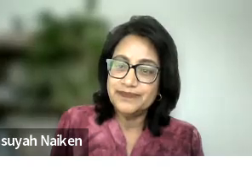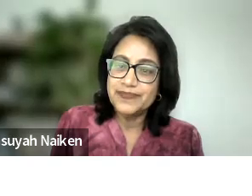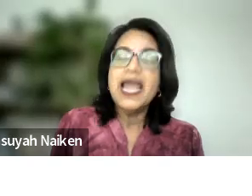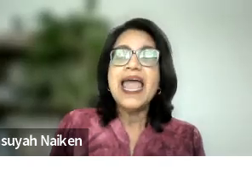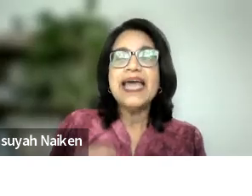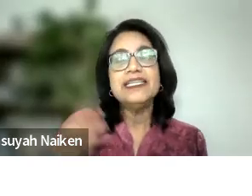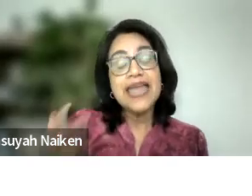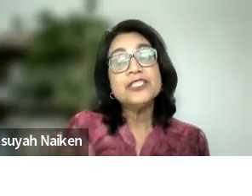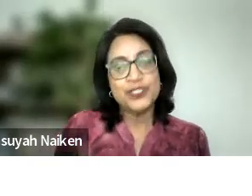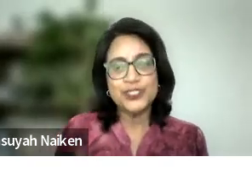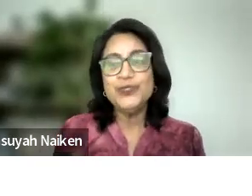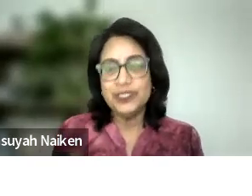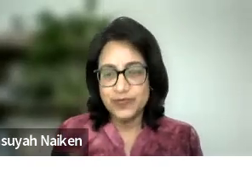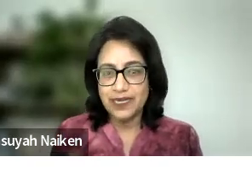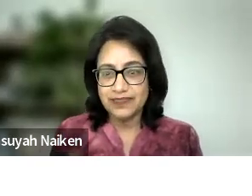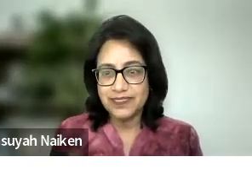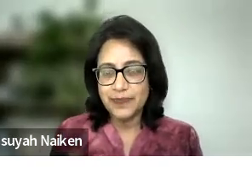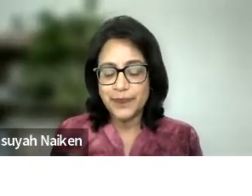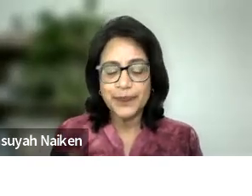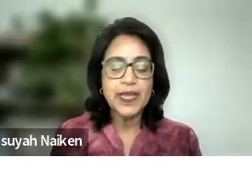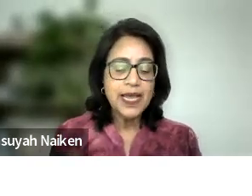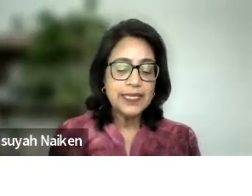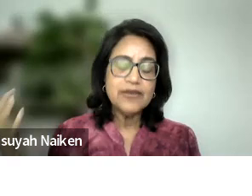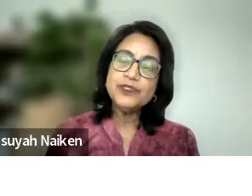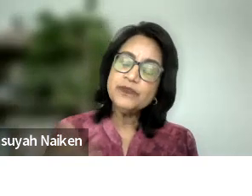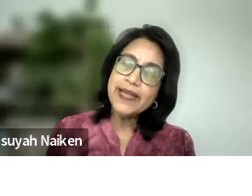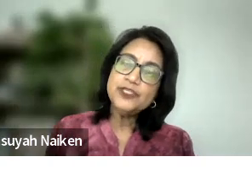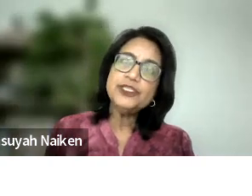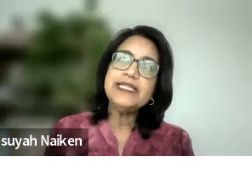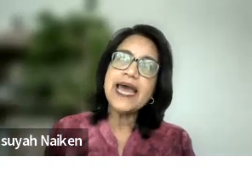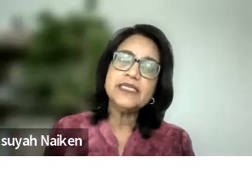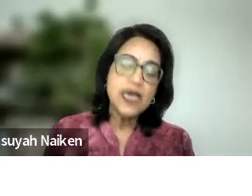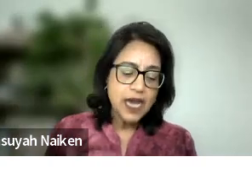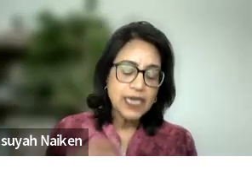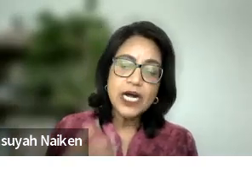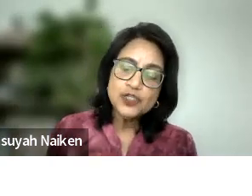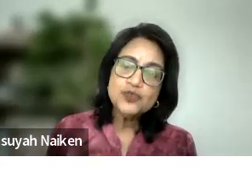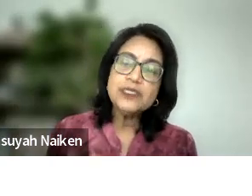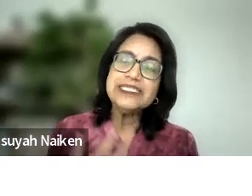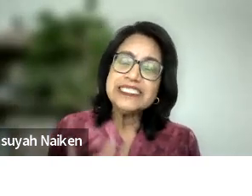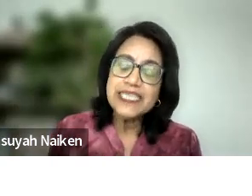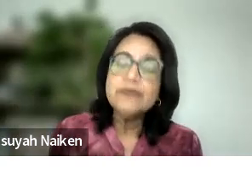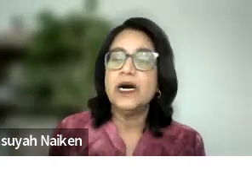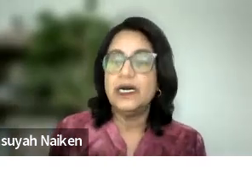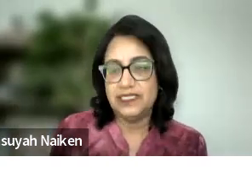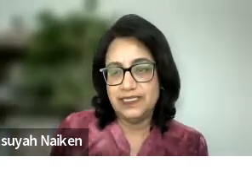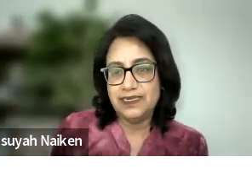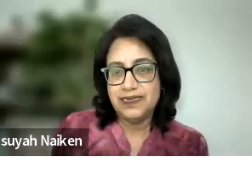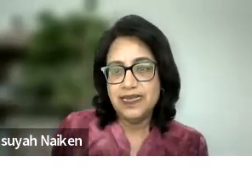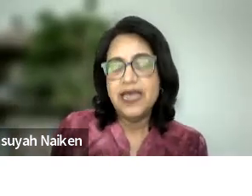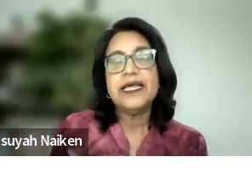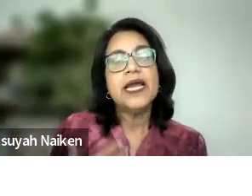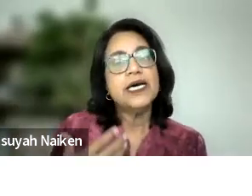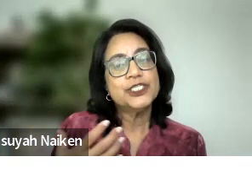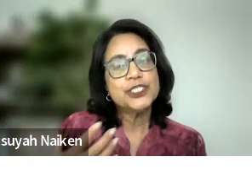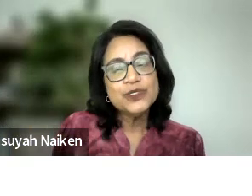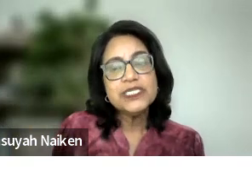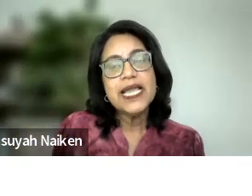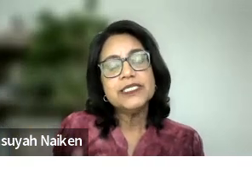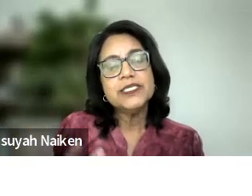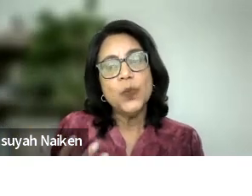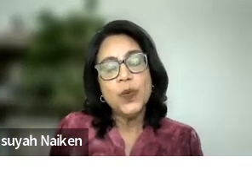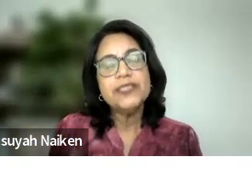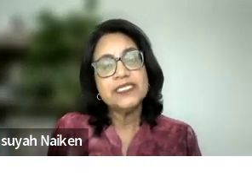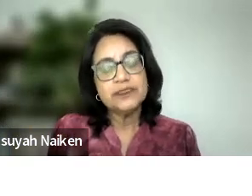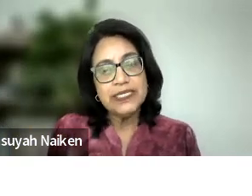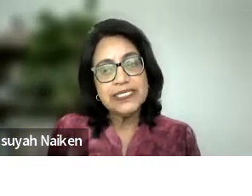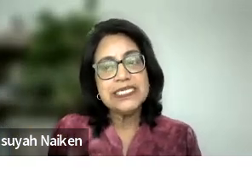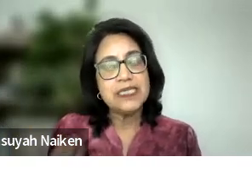The other reason that has been provided it S. that when these surveys are done, oftentimes Asian Americans are grouped as a single group.